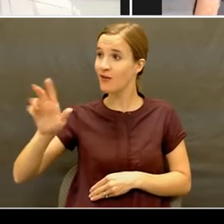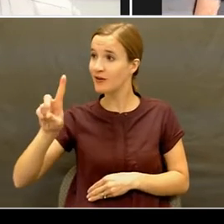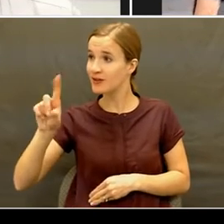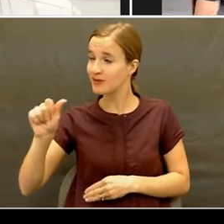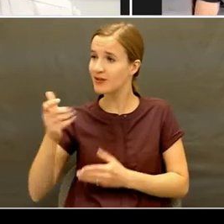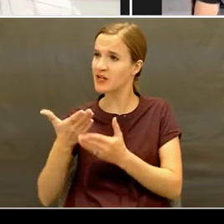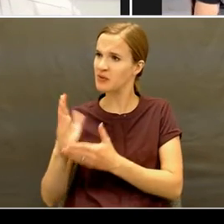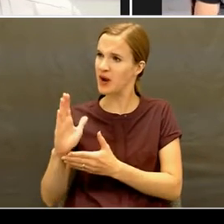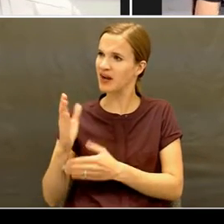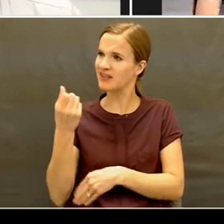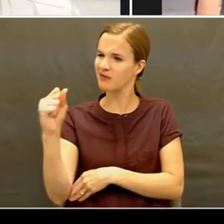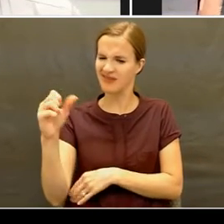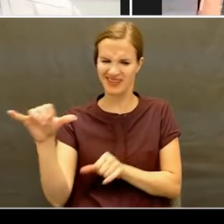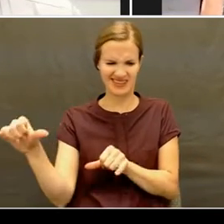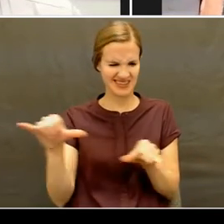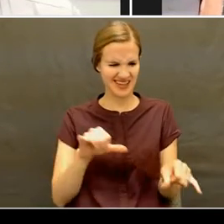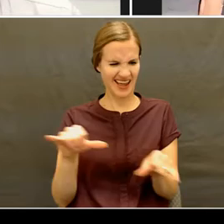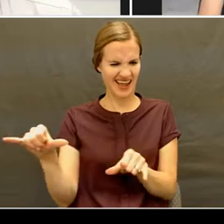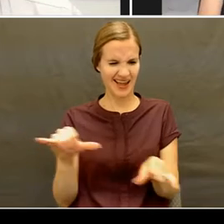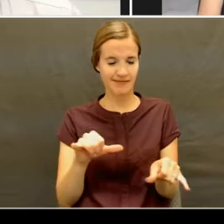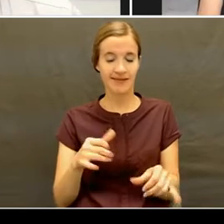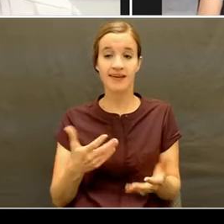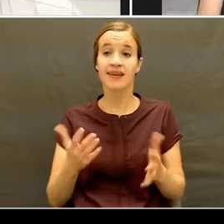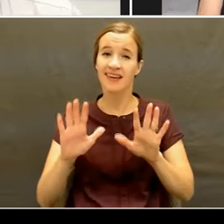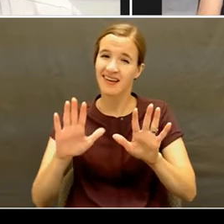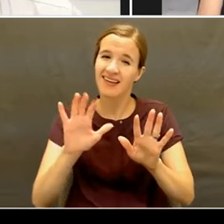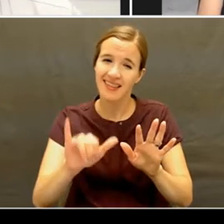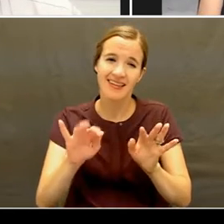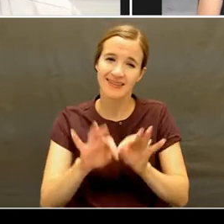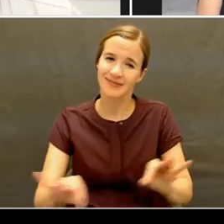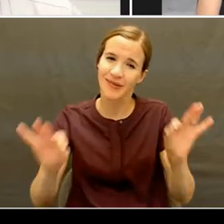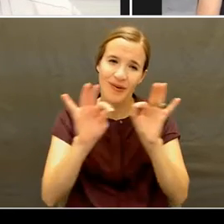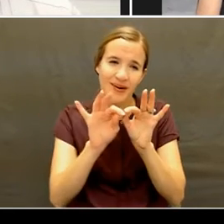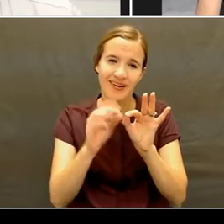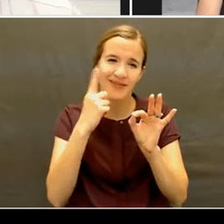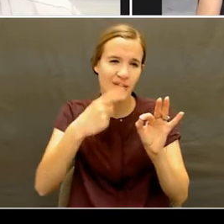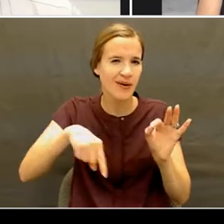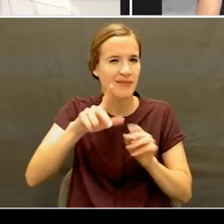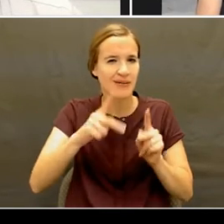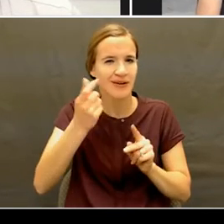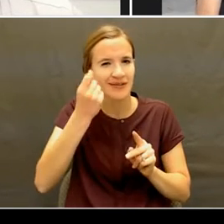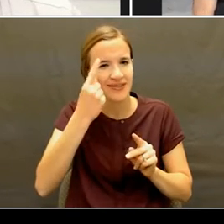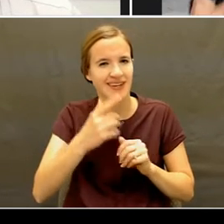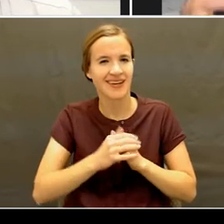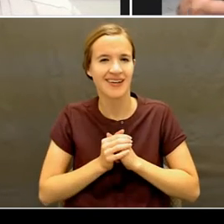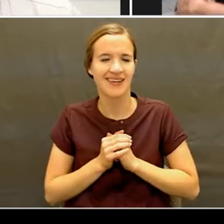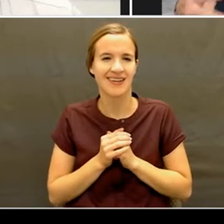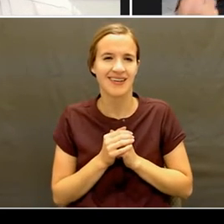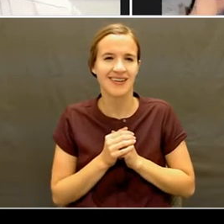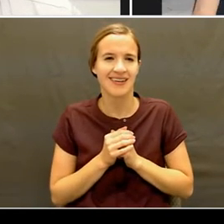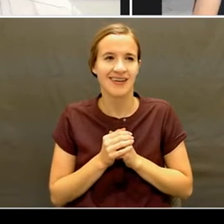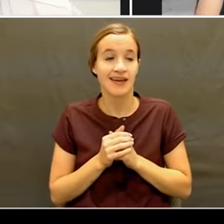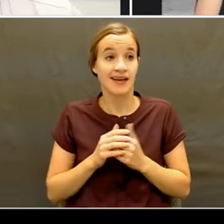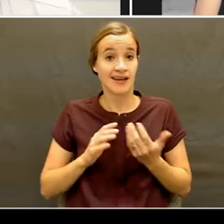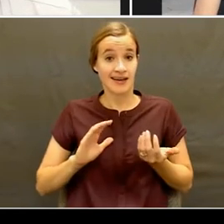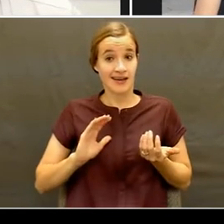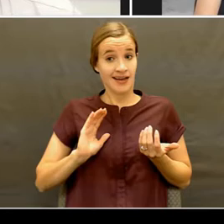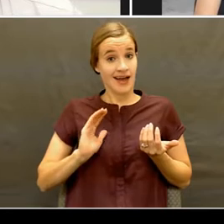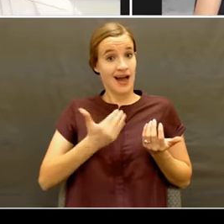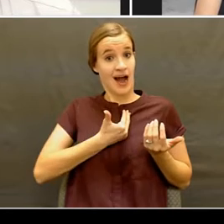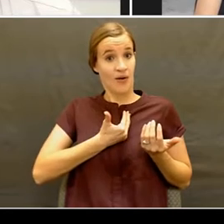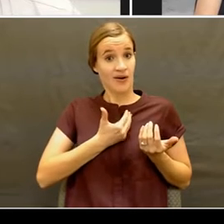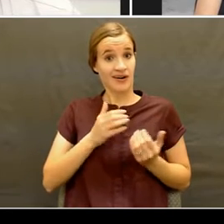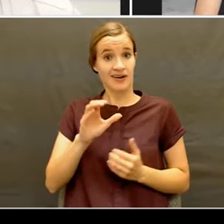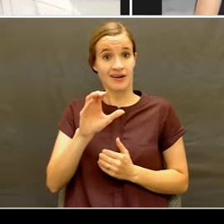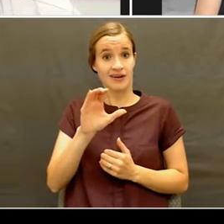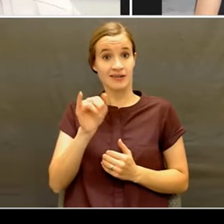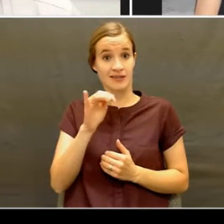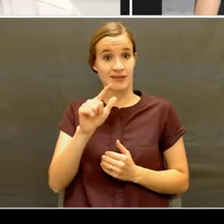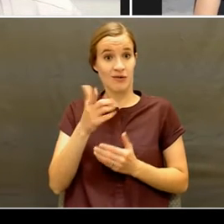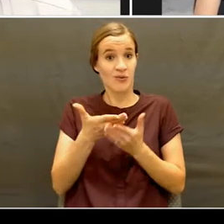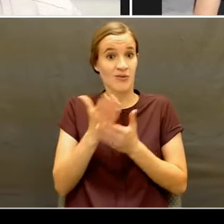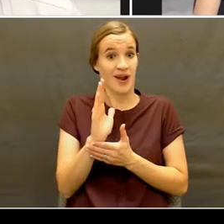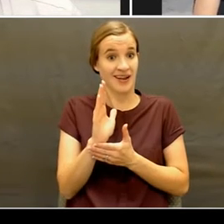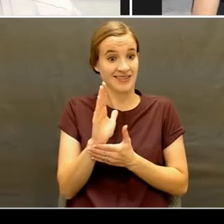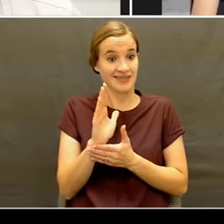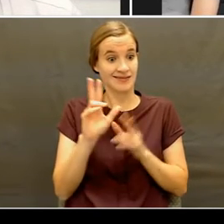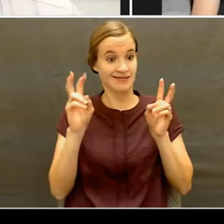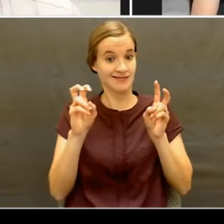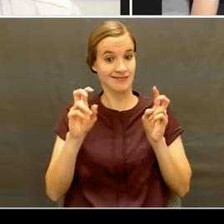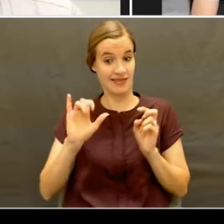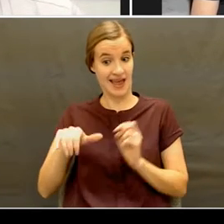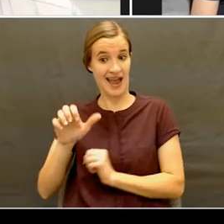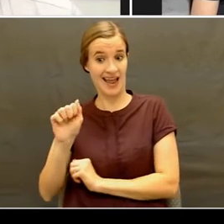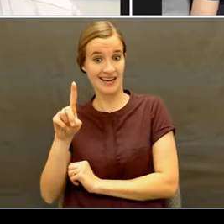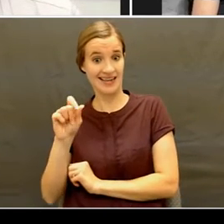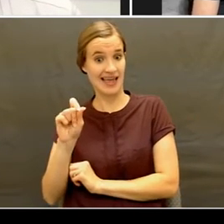and that is so important for people to get that, because our movement, our civil rights, the ADA